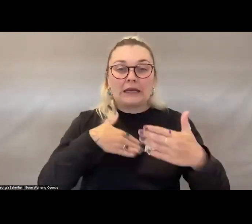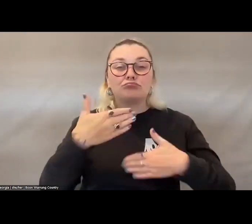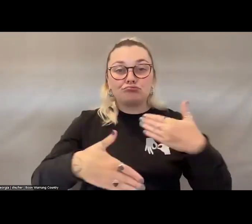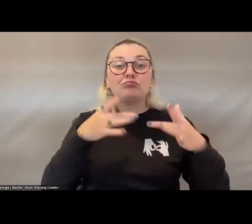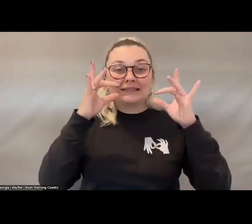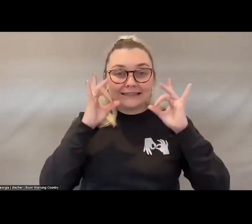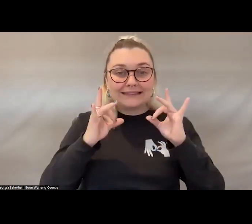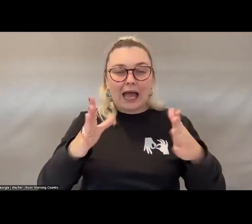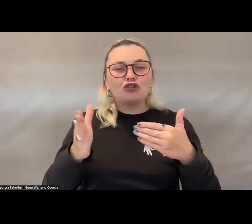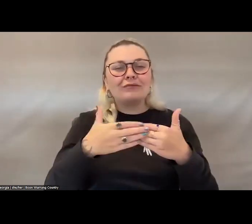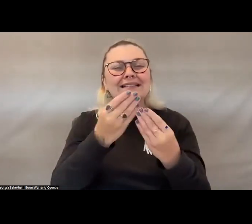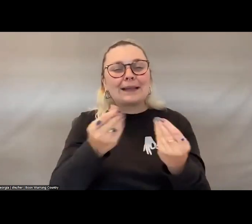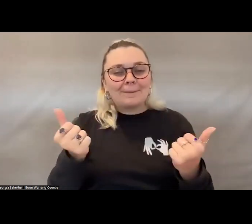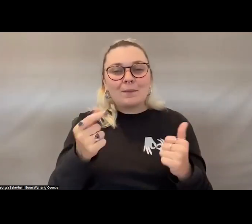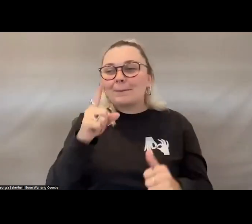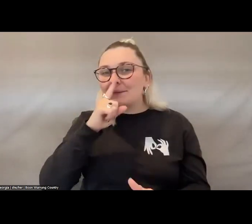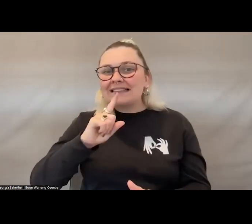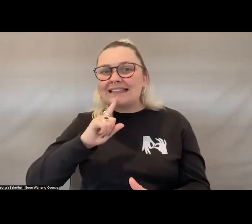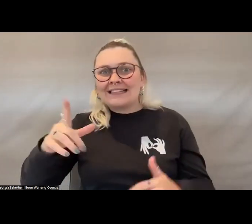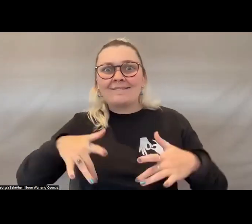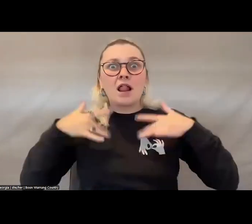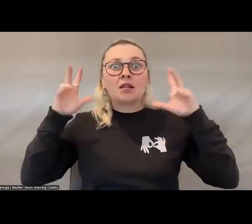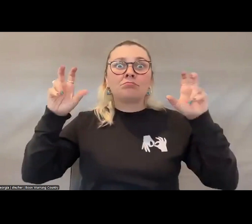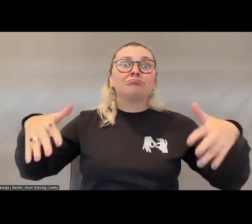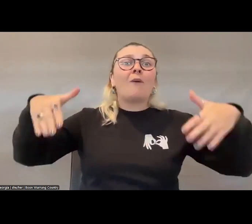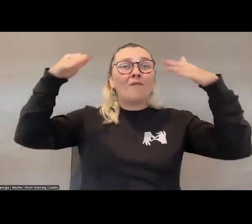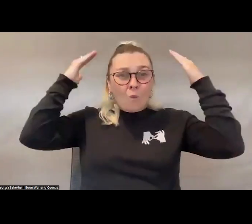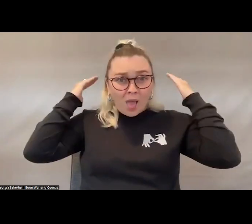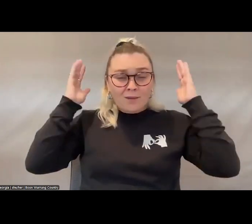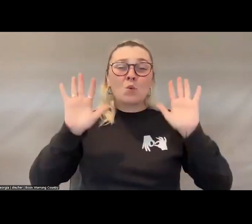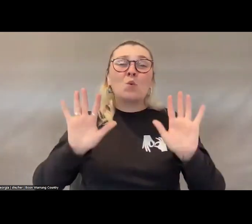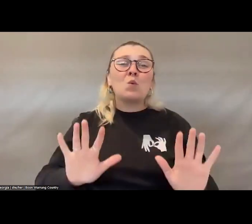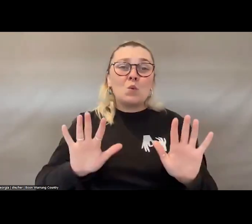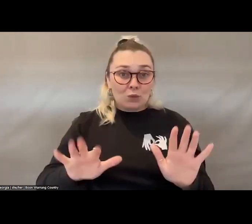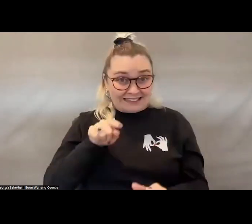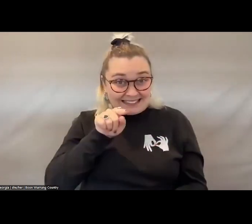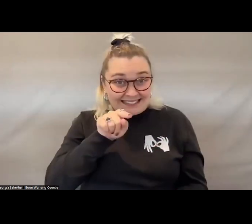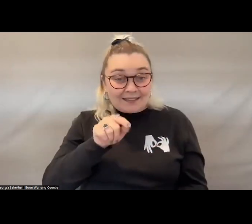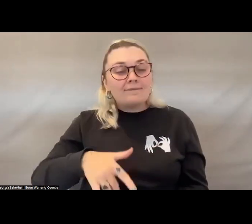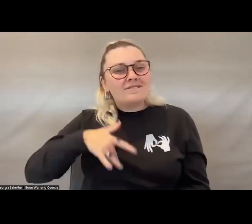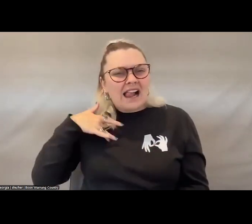addressing some of those, as people said, feeling overwhelming, a bit unsure what